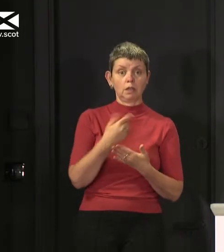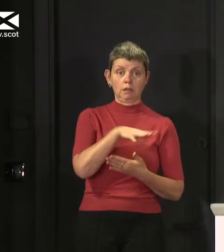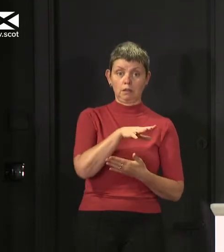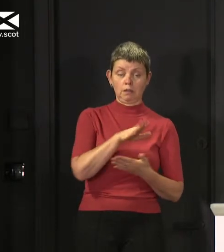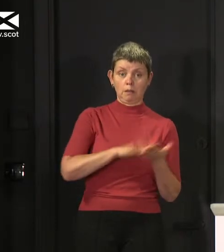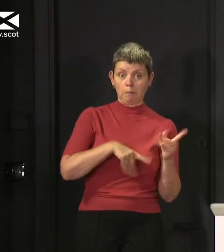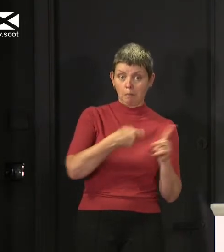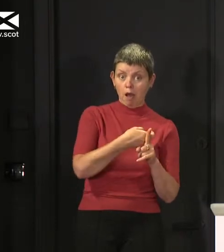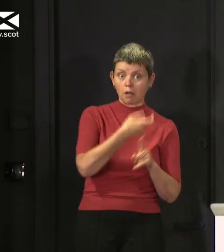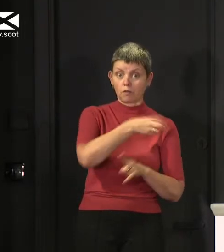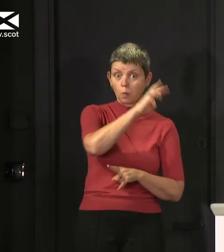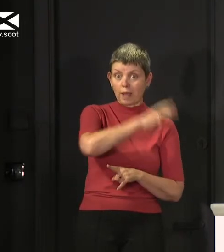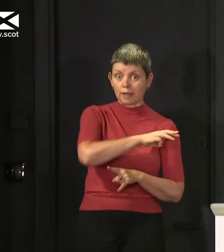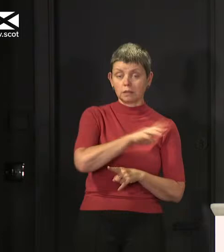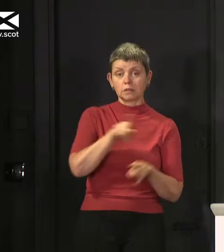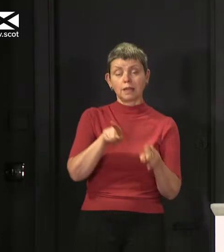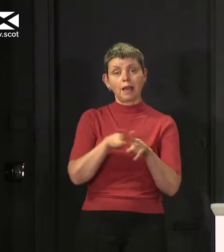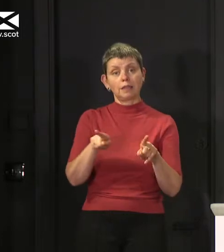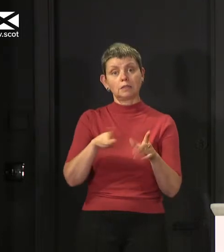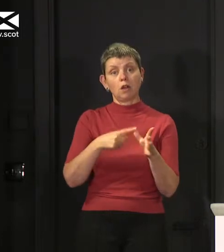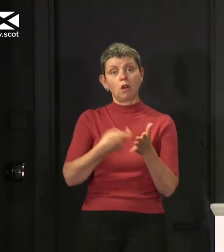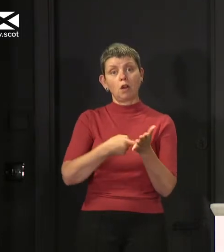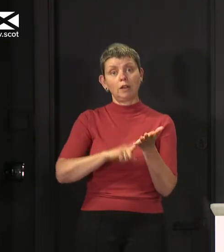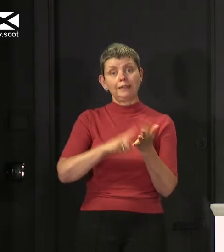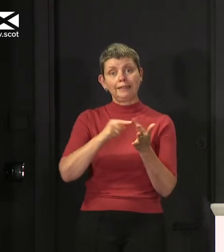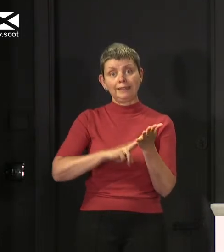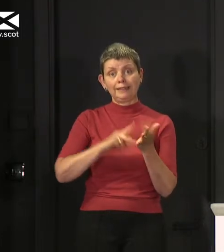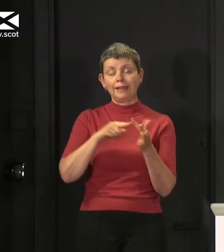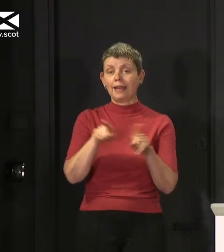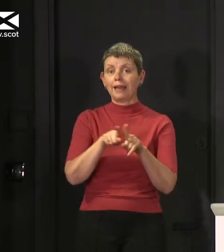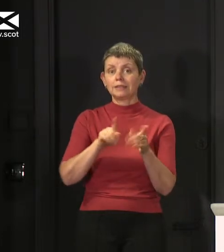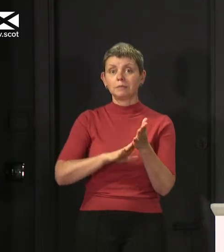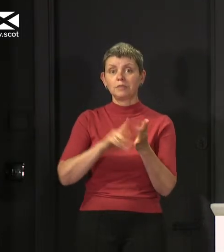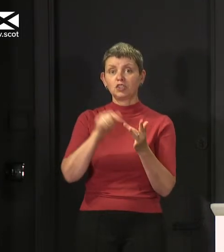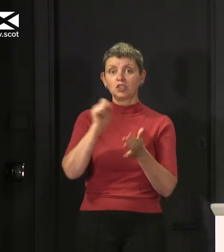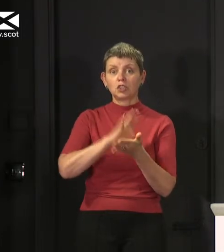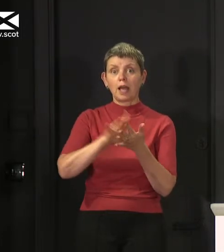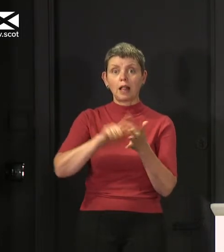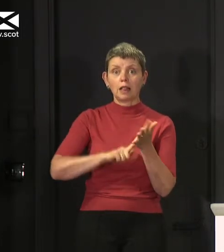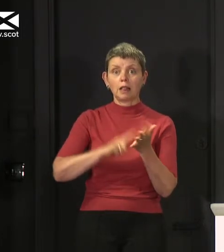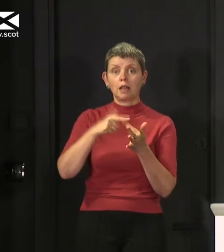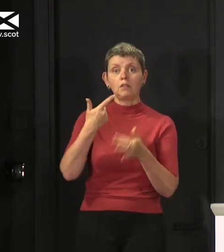and Michelle in Northern Ireland, although I do not speak for any of them, about a lack